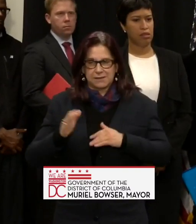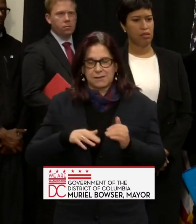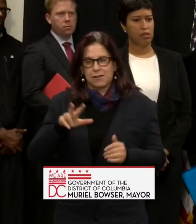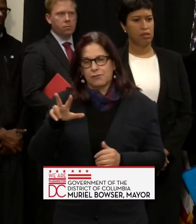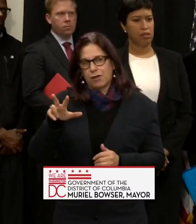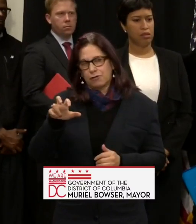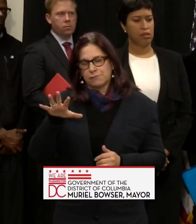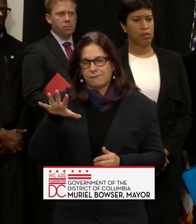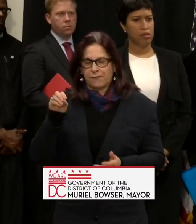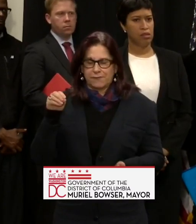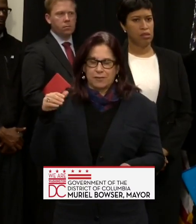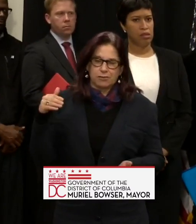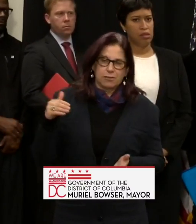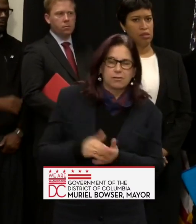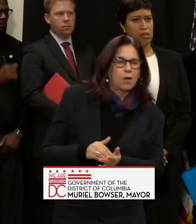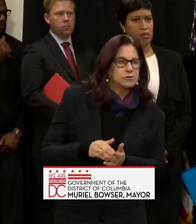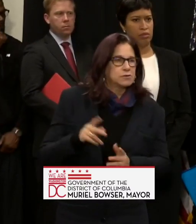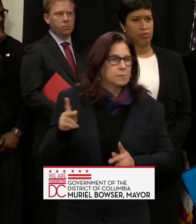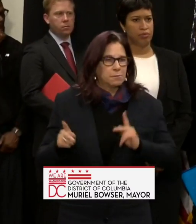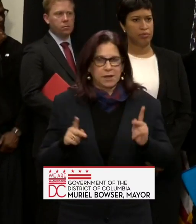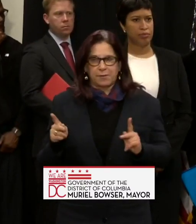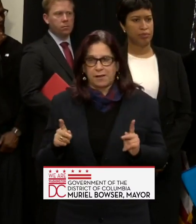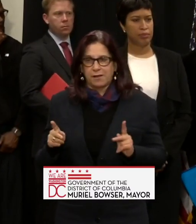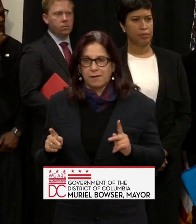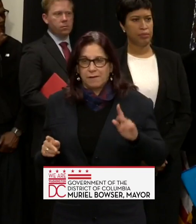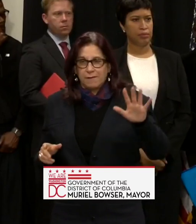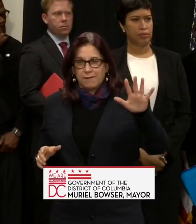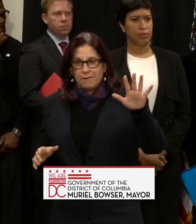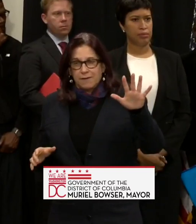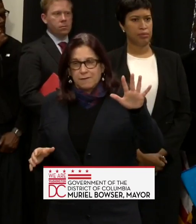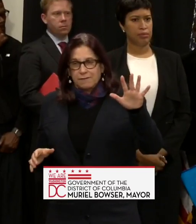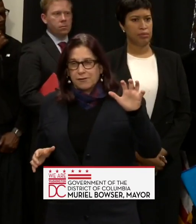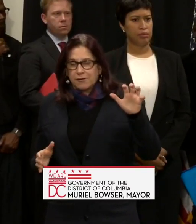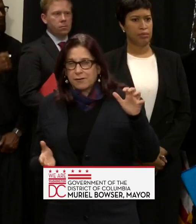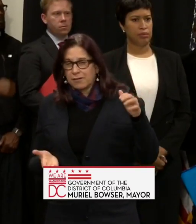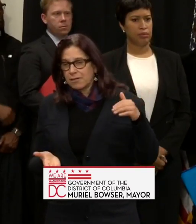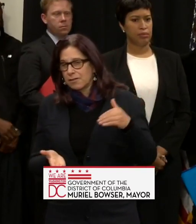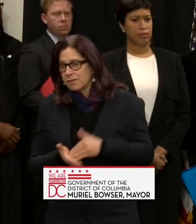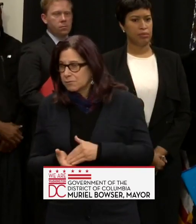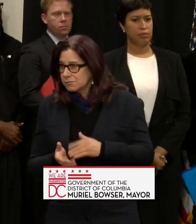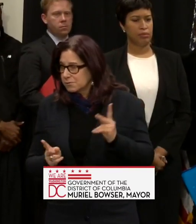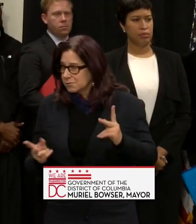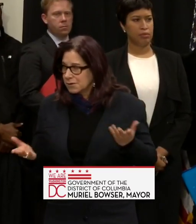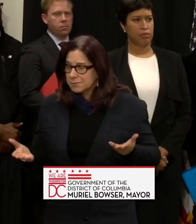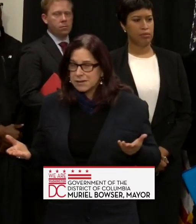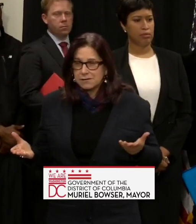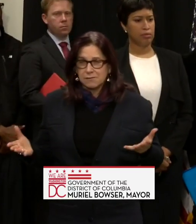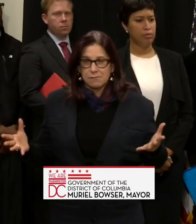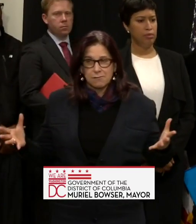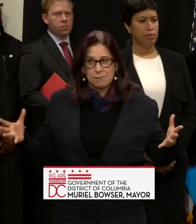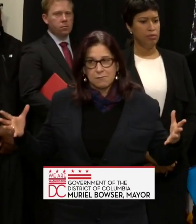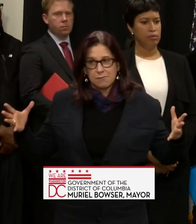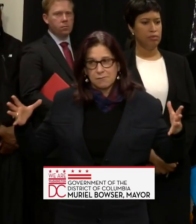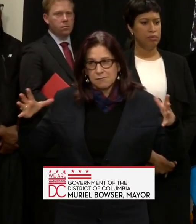INDIVIDUAL BUSINESSES AND PROVIDED INFORMATION TO THEM AND LET THEM KNOW WHAT THEY CAN EXPECT. OVER THE NEXT COUPLE OF WEEKS, WE'RE GOING TO HOST A NUMBER OF